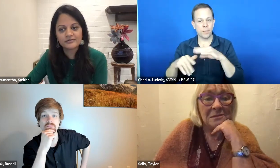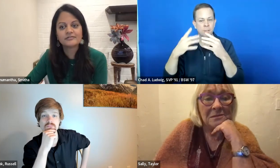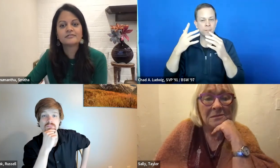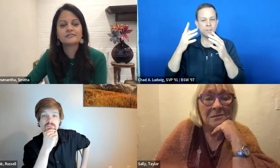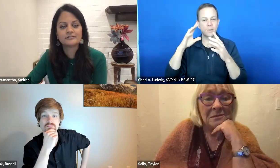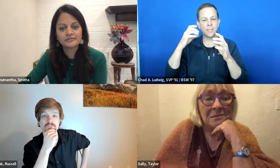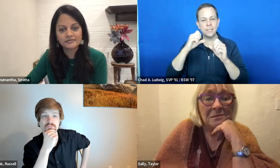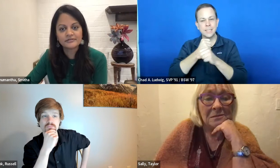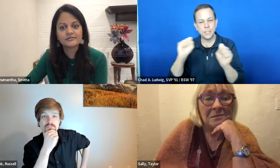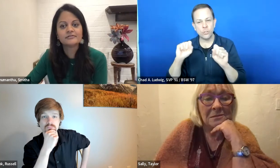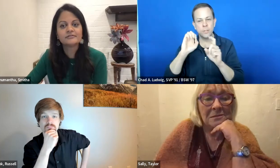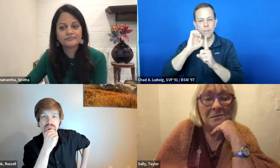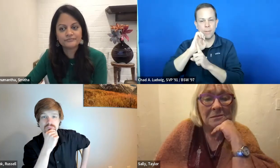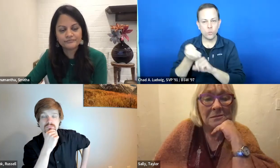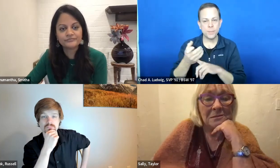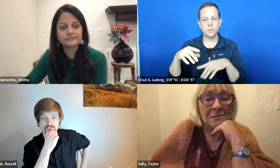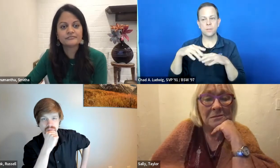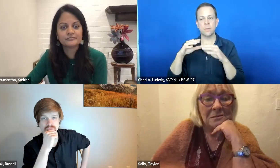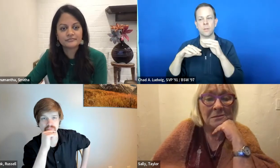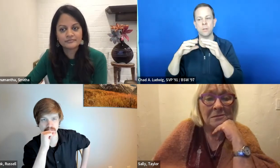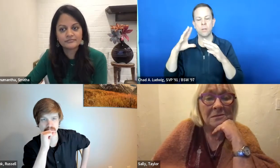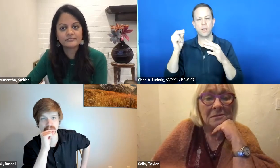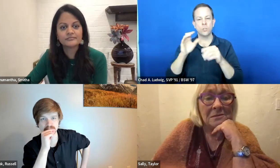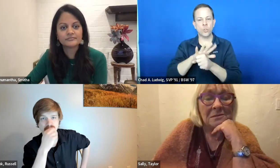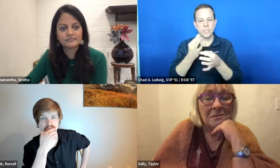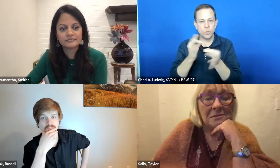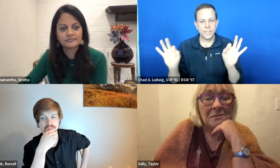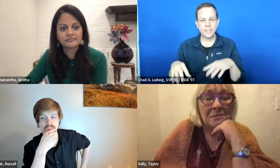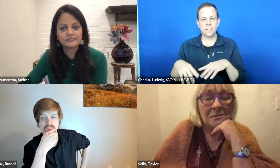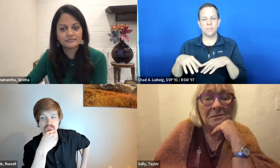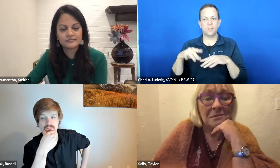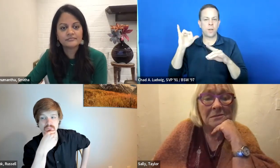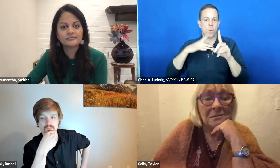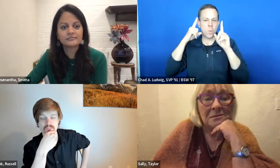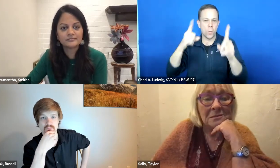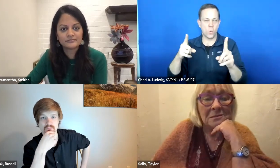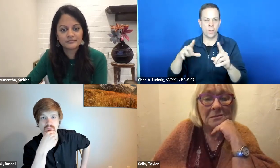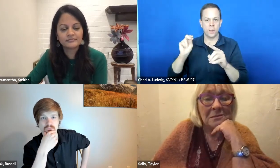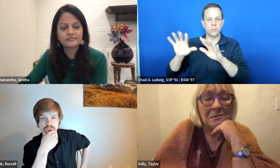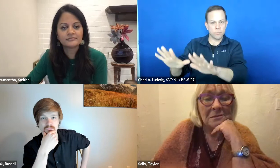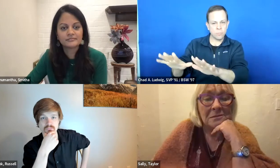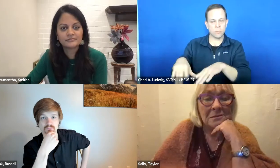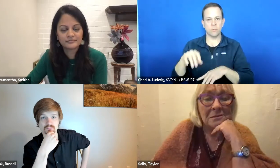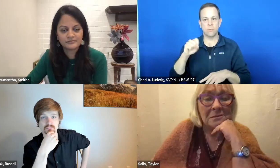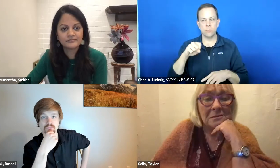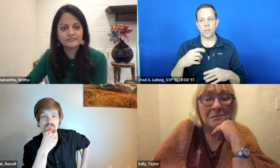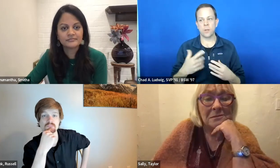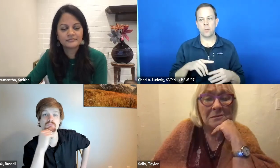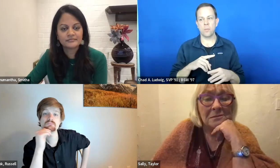someplace where she could be comfortable where she was in a secure, safe environment and stress-free, and that was my goal,